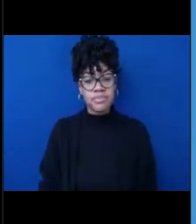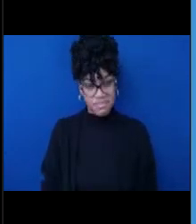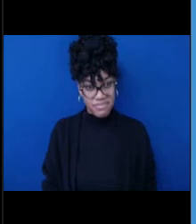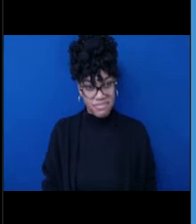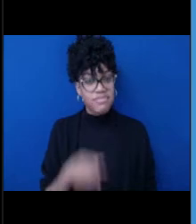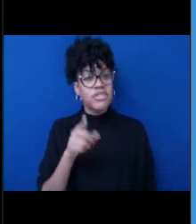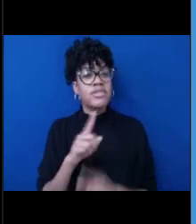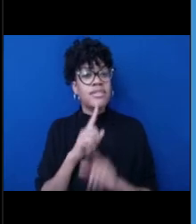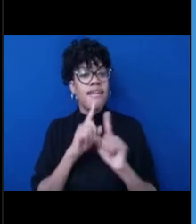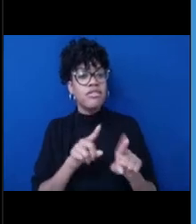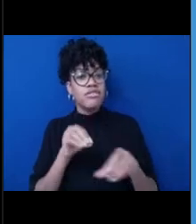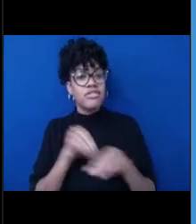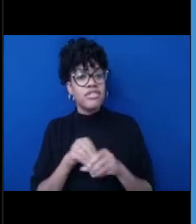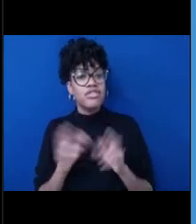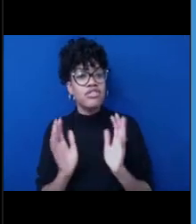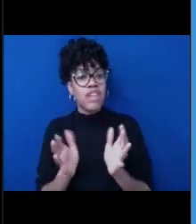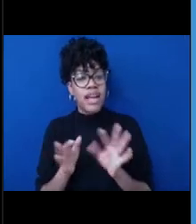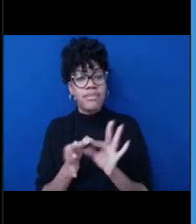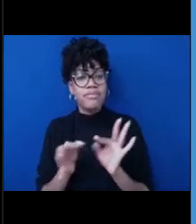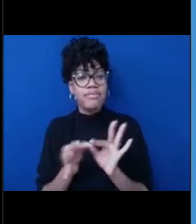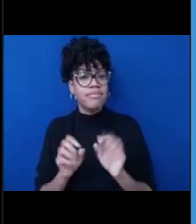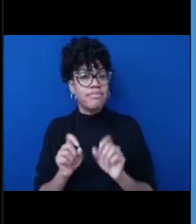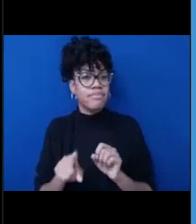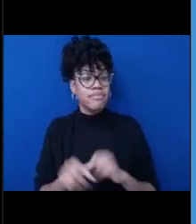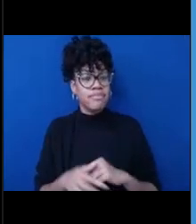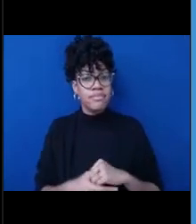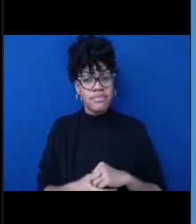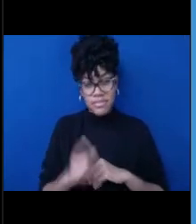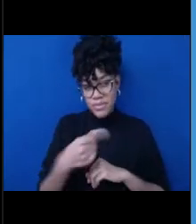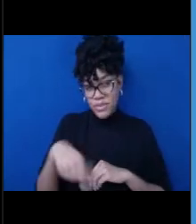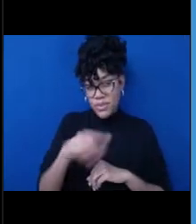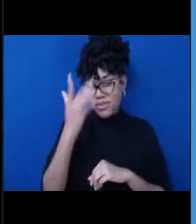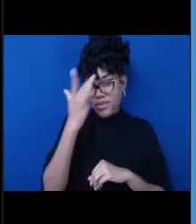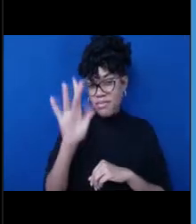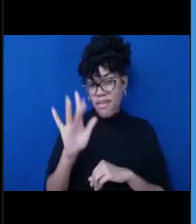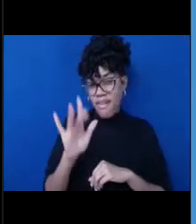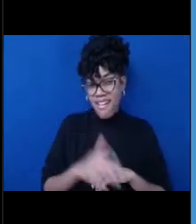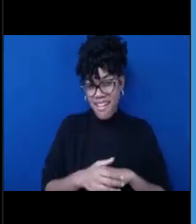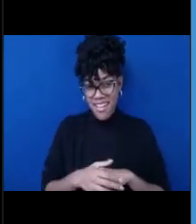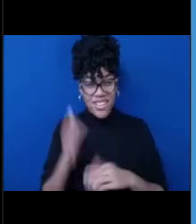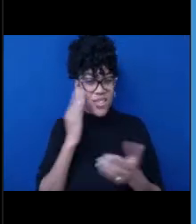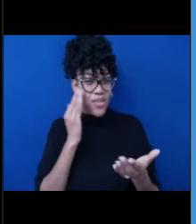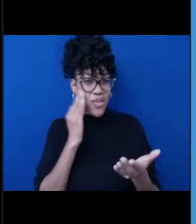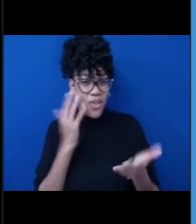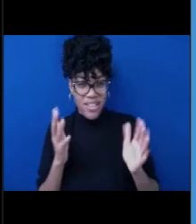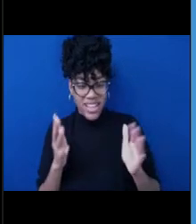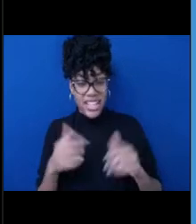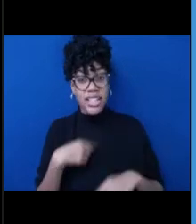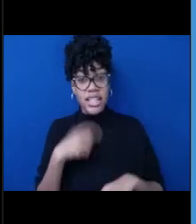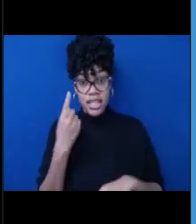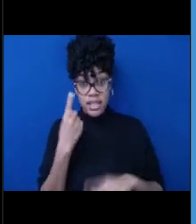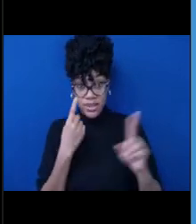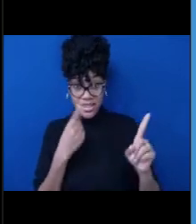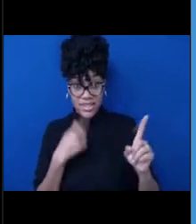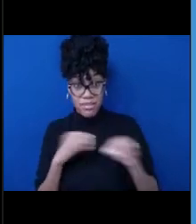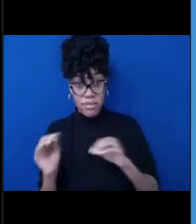I think you guys are all so smart. You all know about this, right? I'm going to do a little hula move. What's up there? Right?